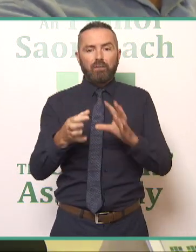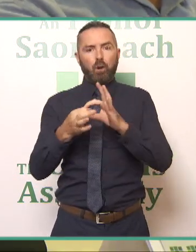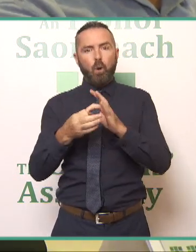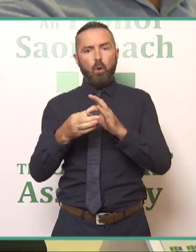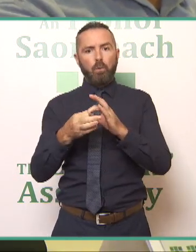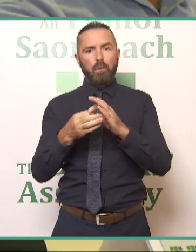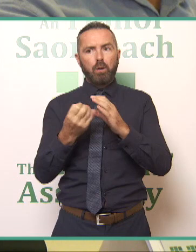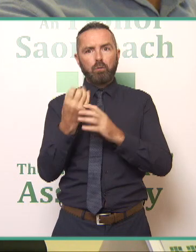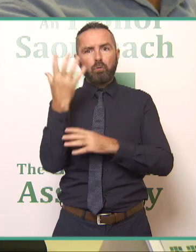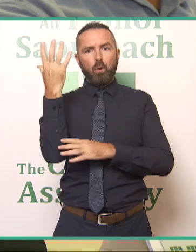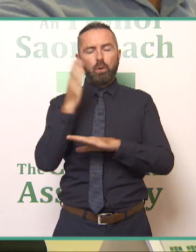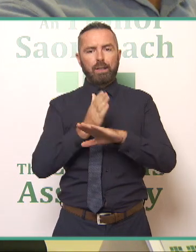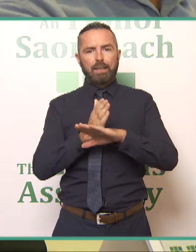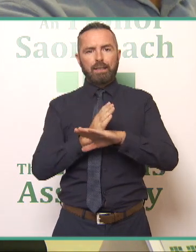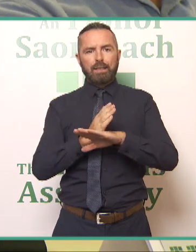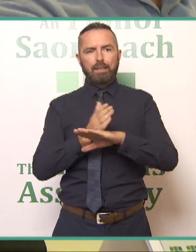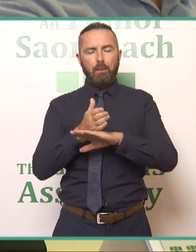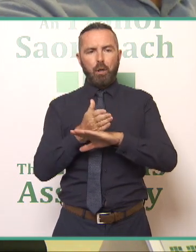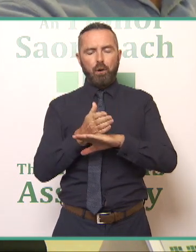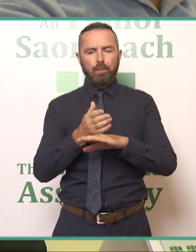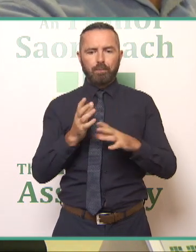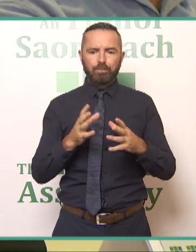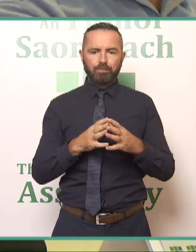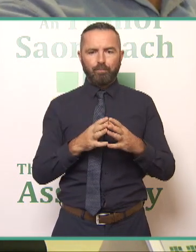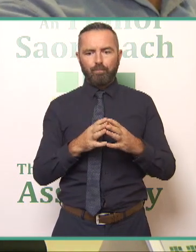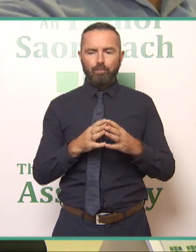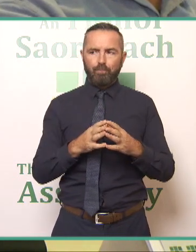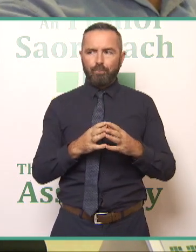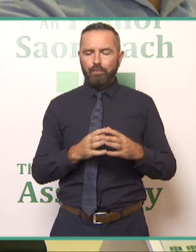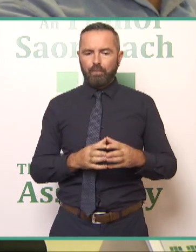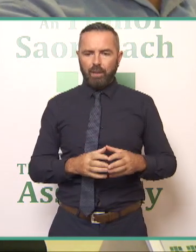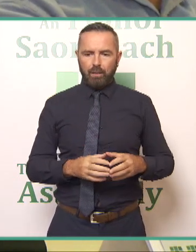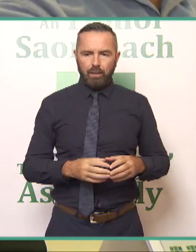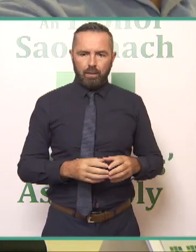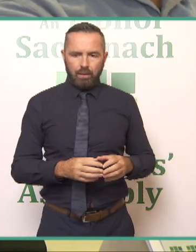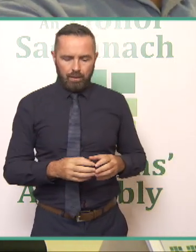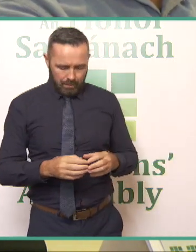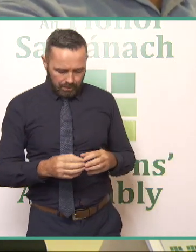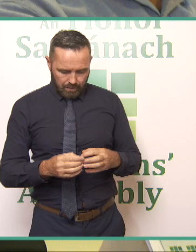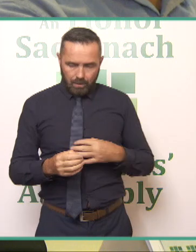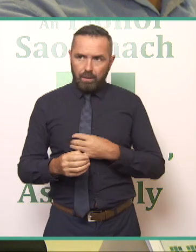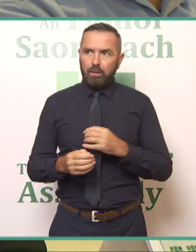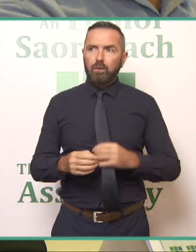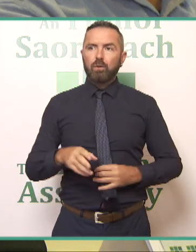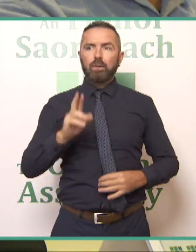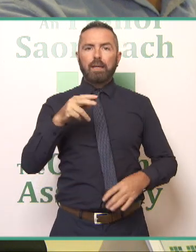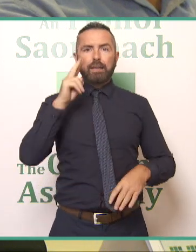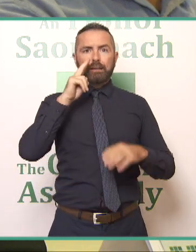You'll see in the division going forward in terms of we need to